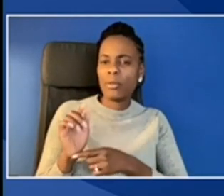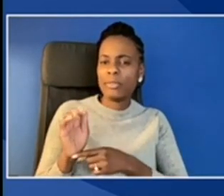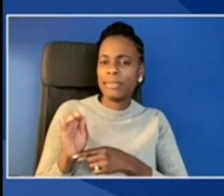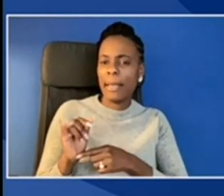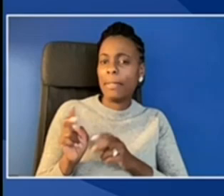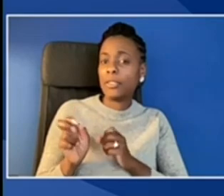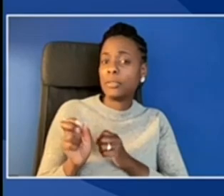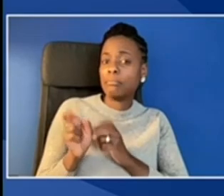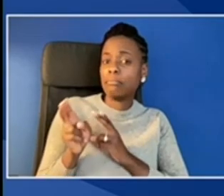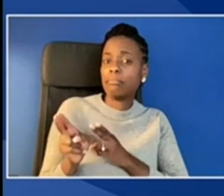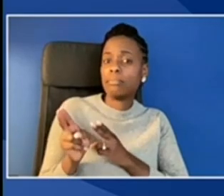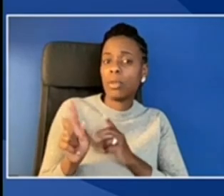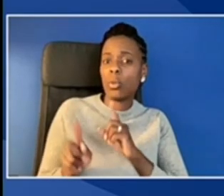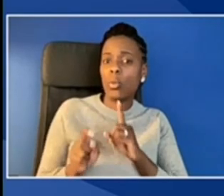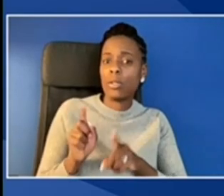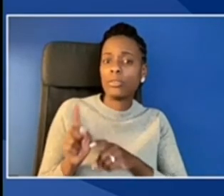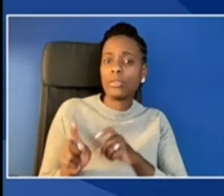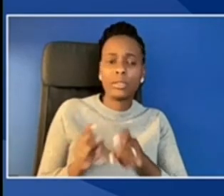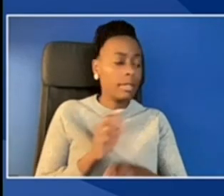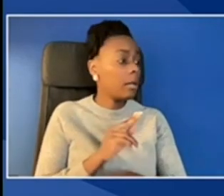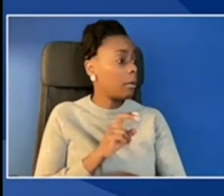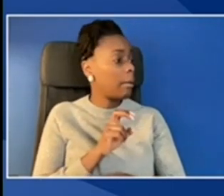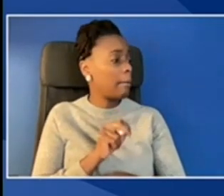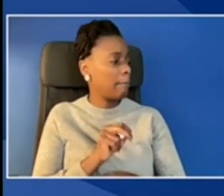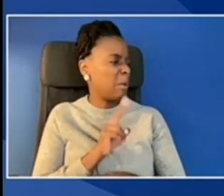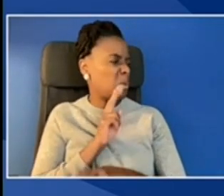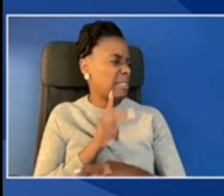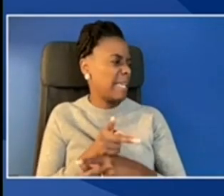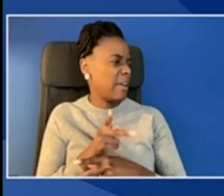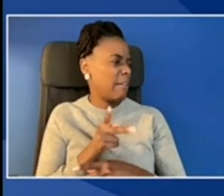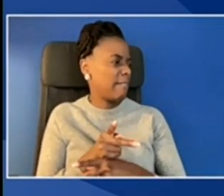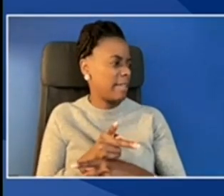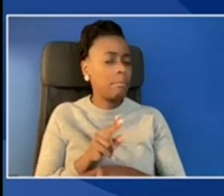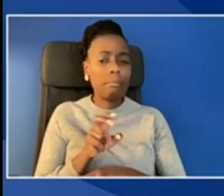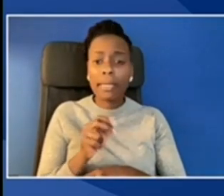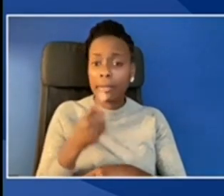Ben is actually going to take care of that. So, if Ben would come on camera, that'd be great. Thanks.